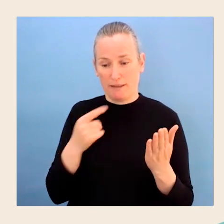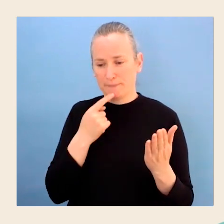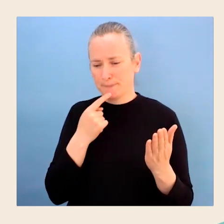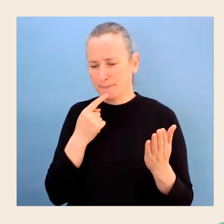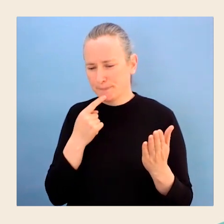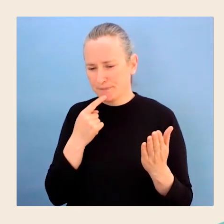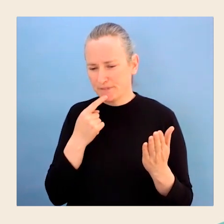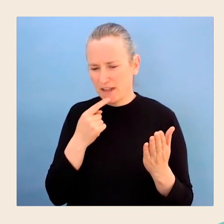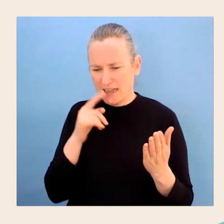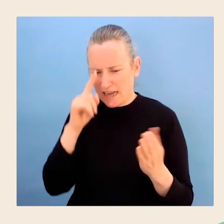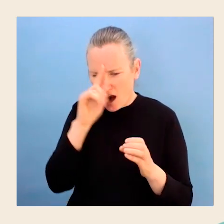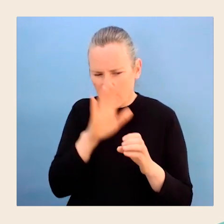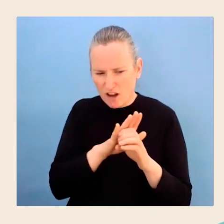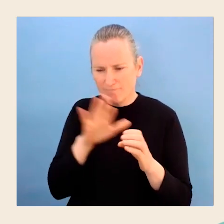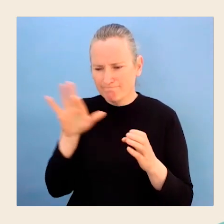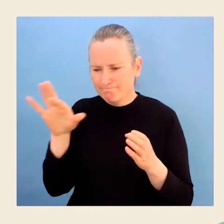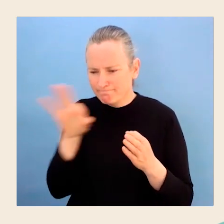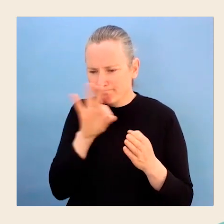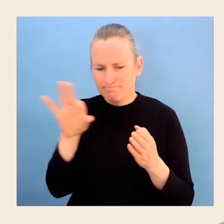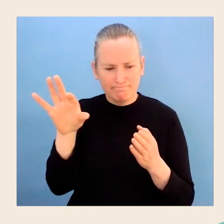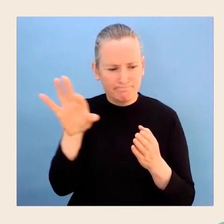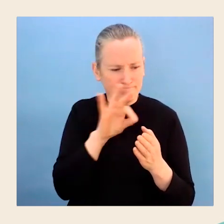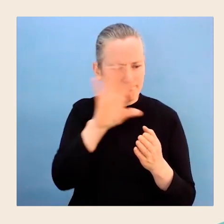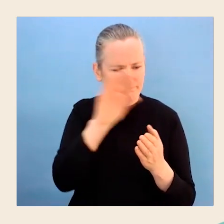and the fact that I am really tired